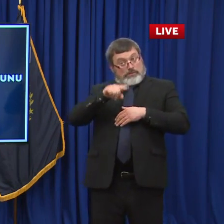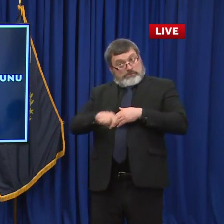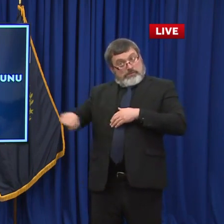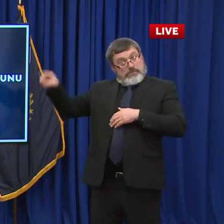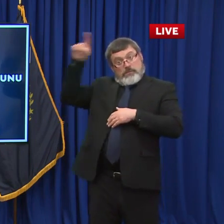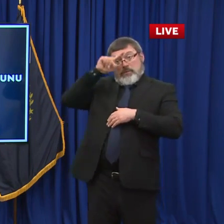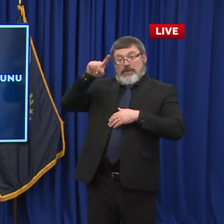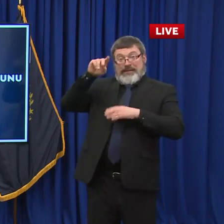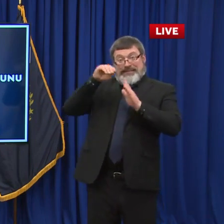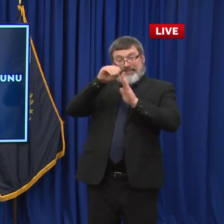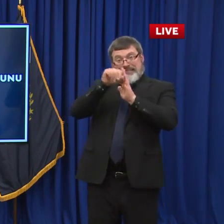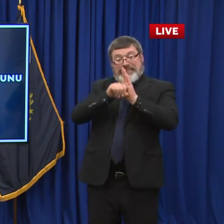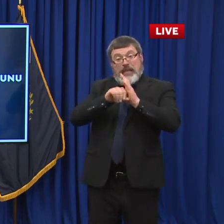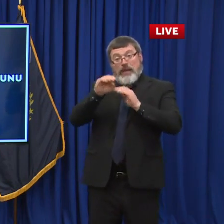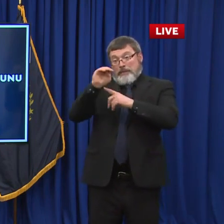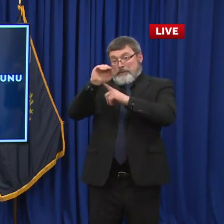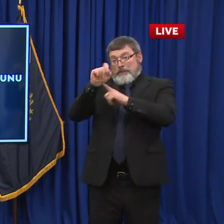AND OTHER RESOURCES.